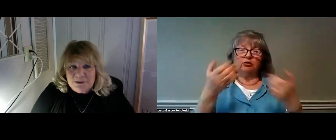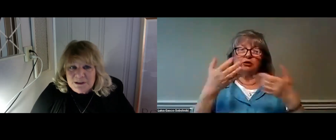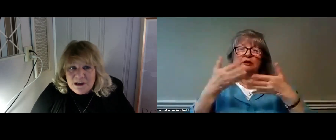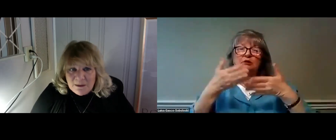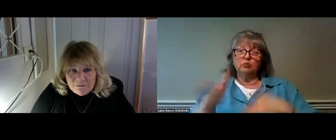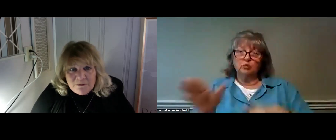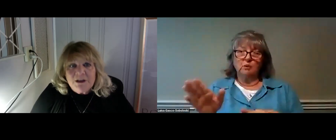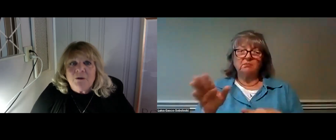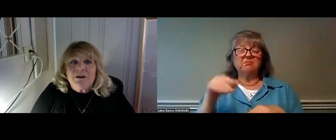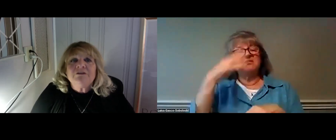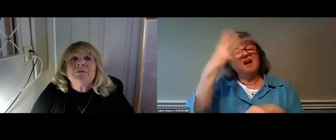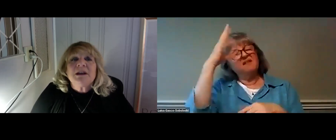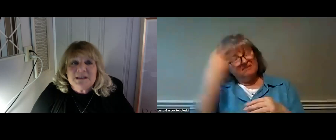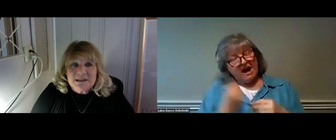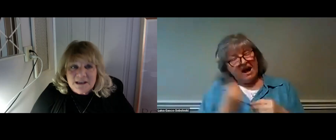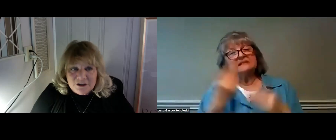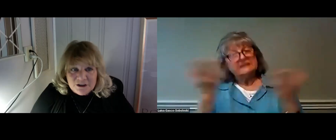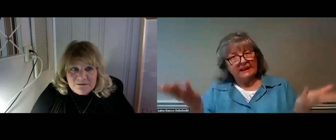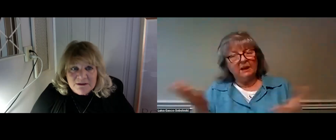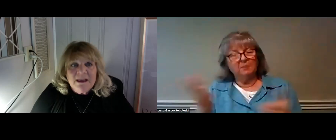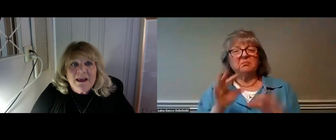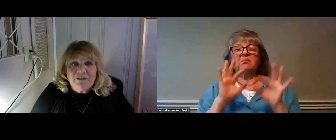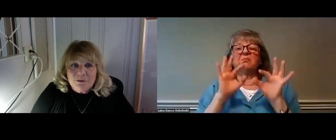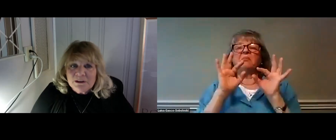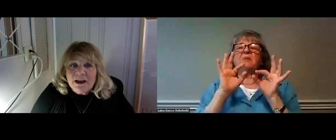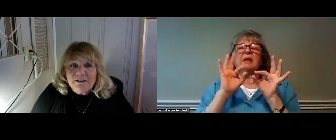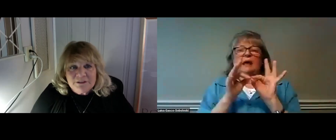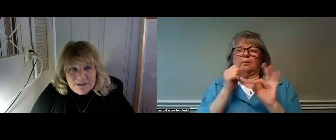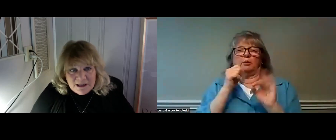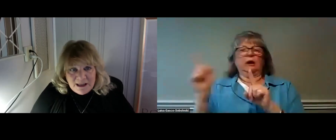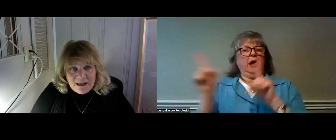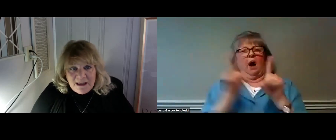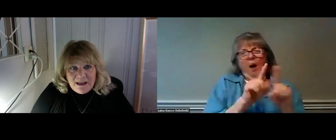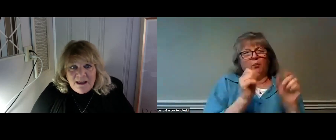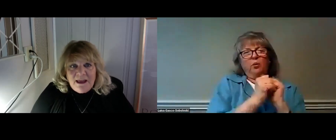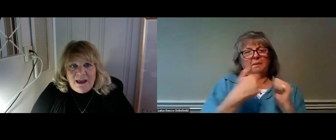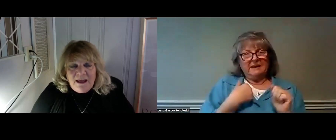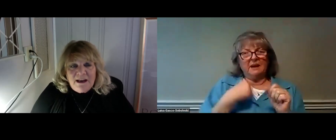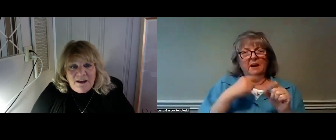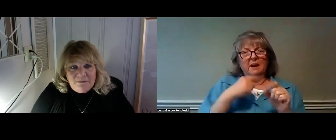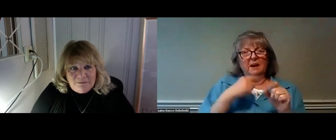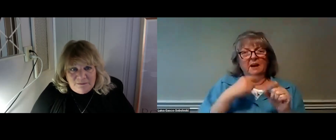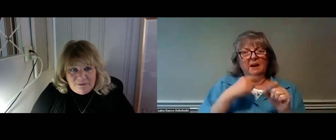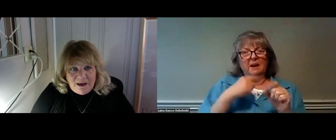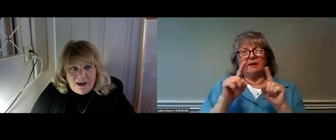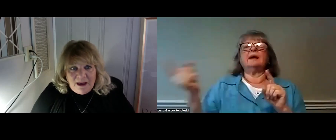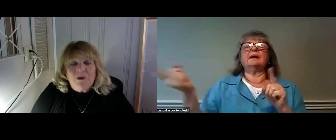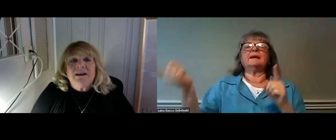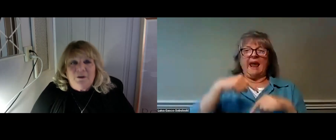was time for me to go in for my c-section everyone left and I went out.